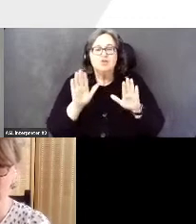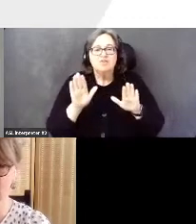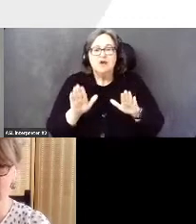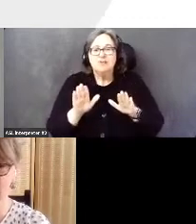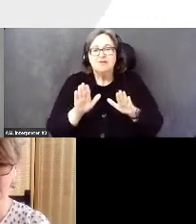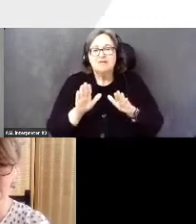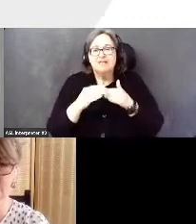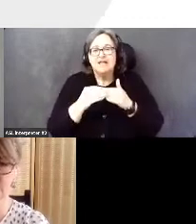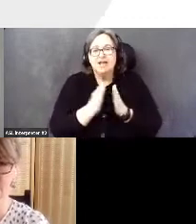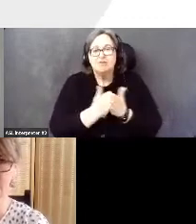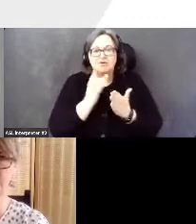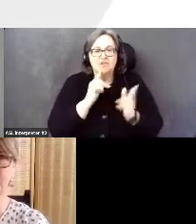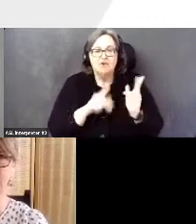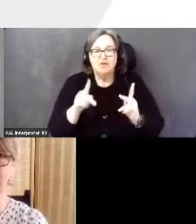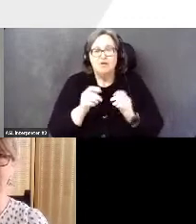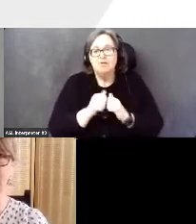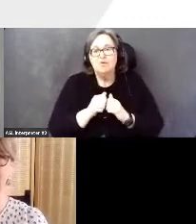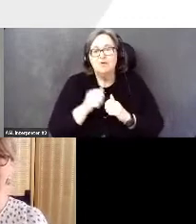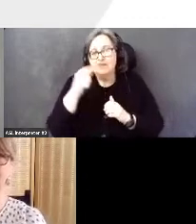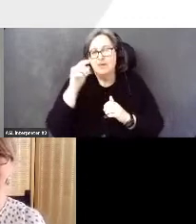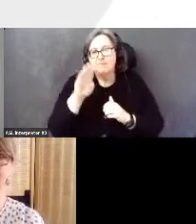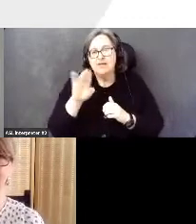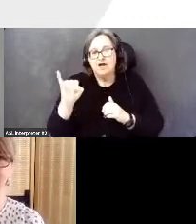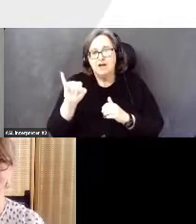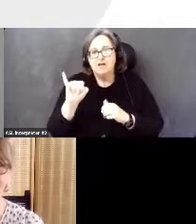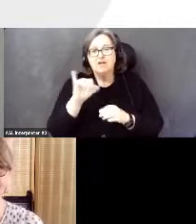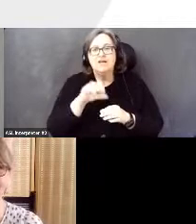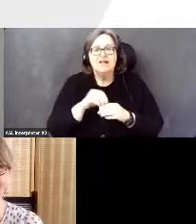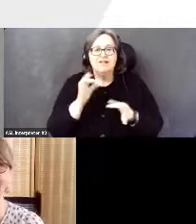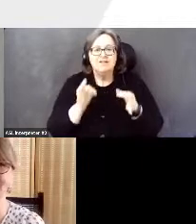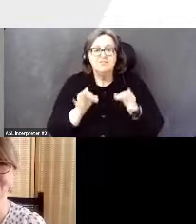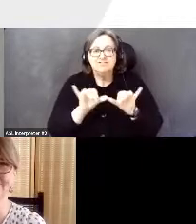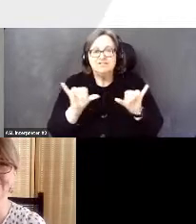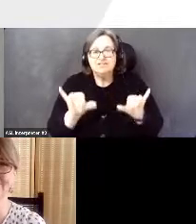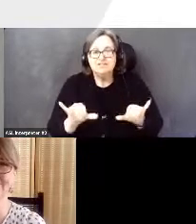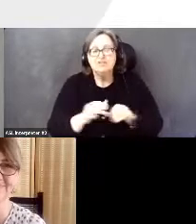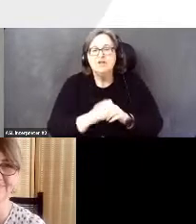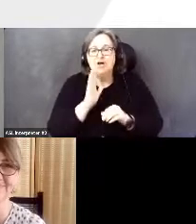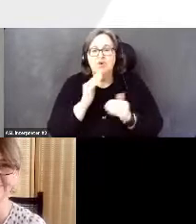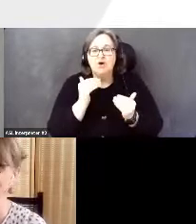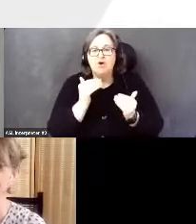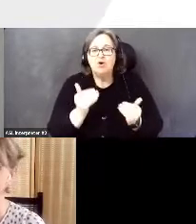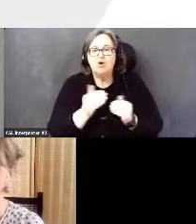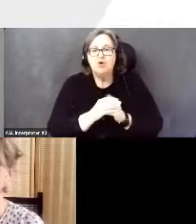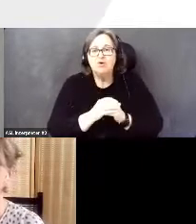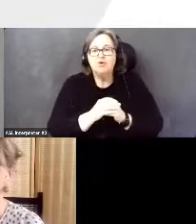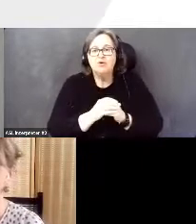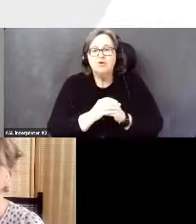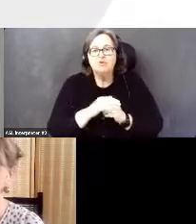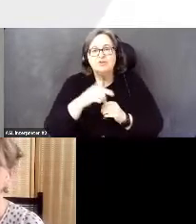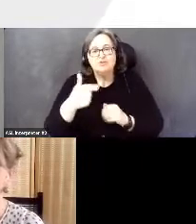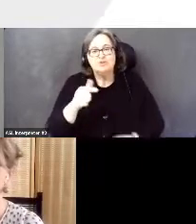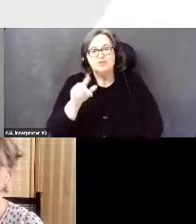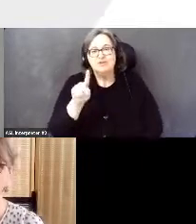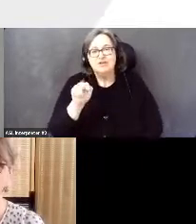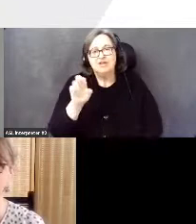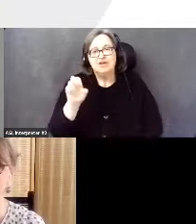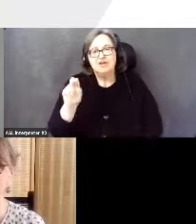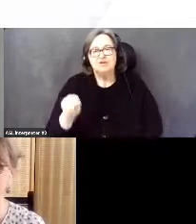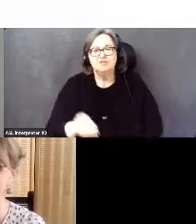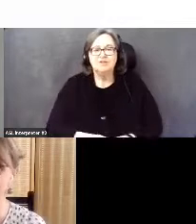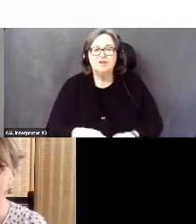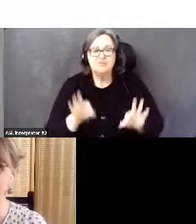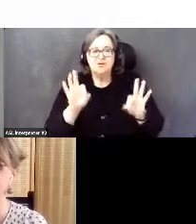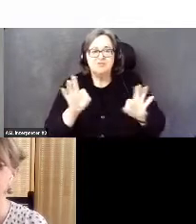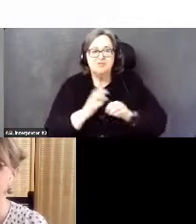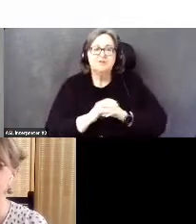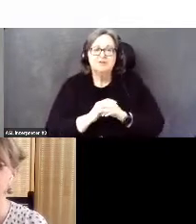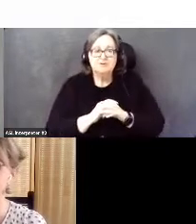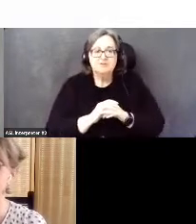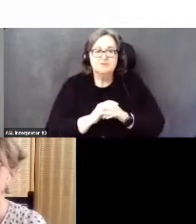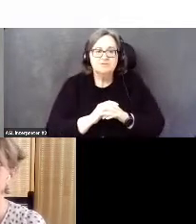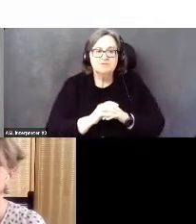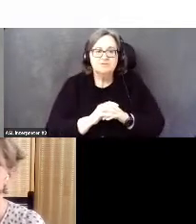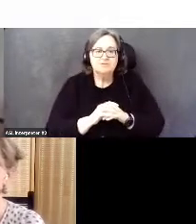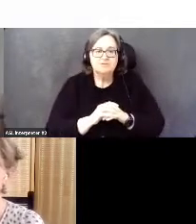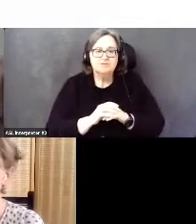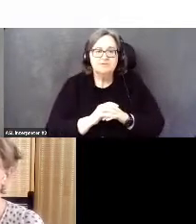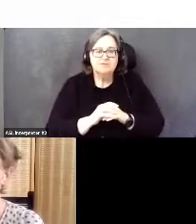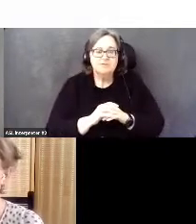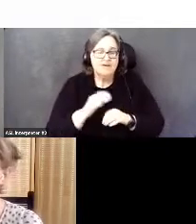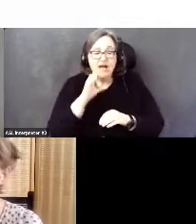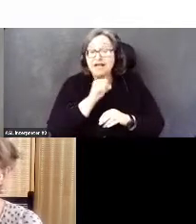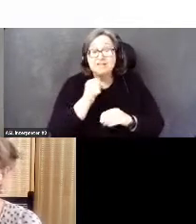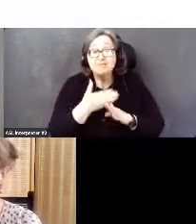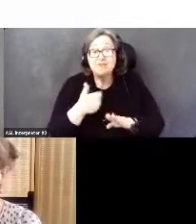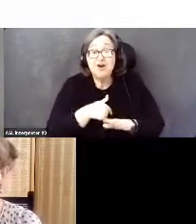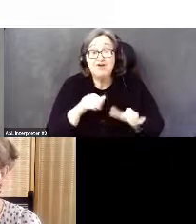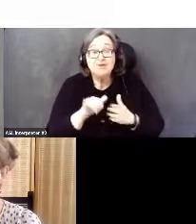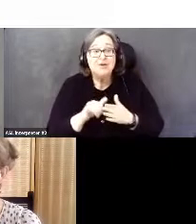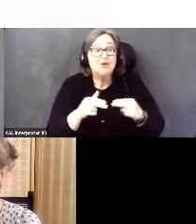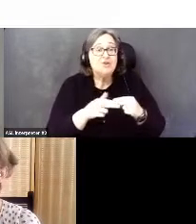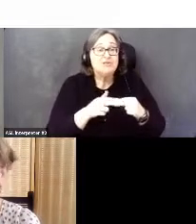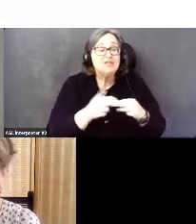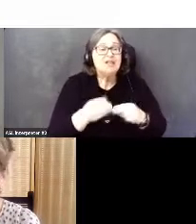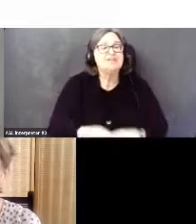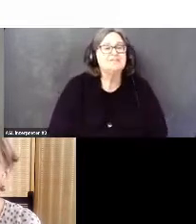a fabulous guidebook. I'll go ahead and turn it over to Karen now. Before I do, sorry,